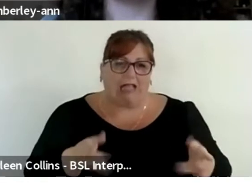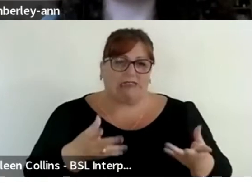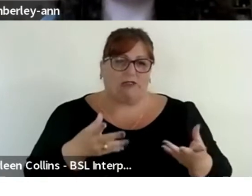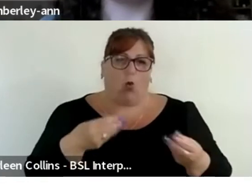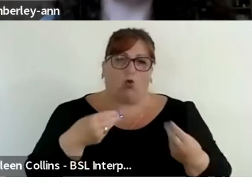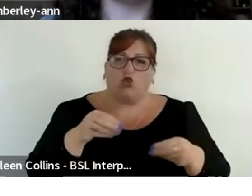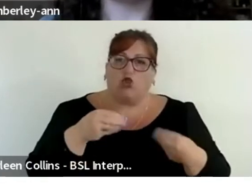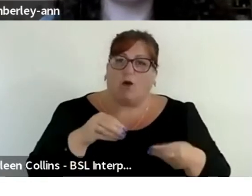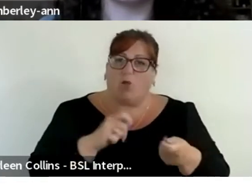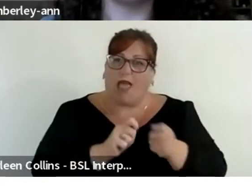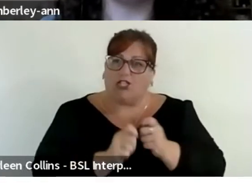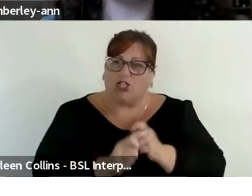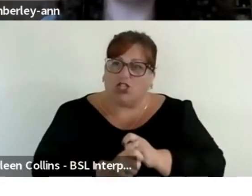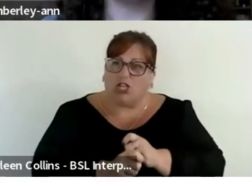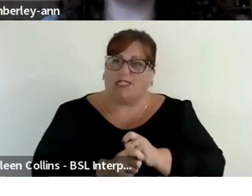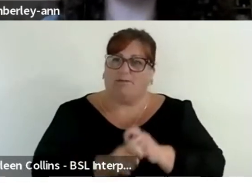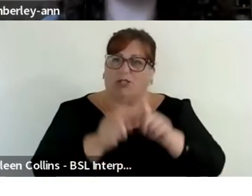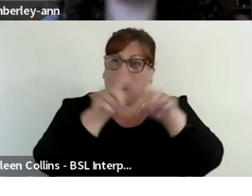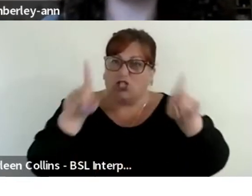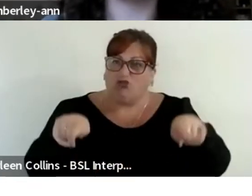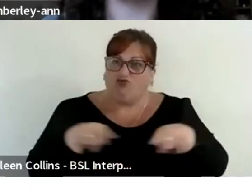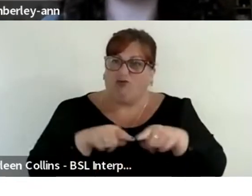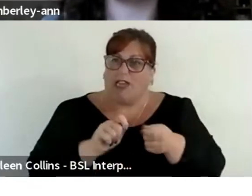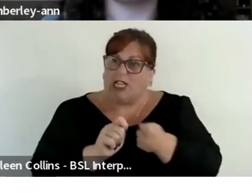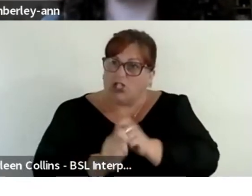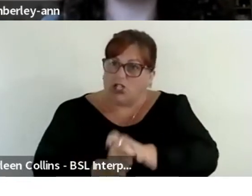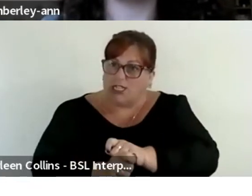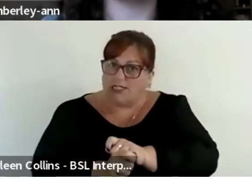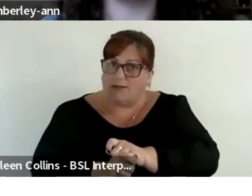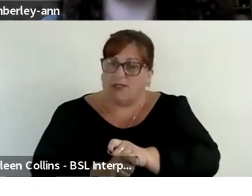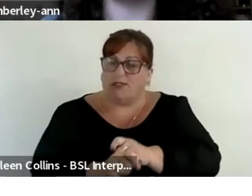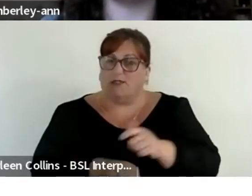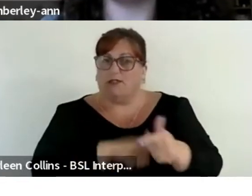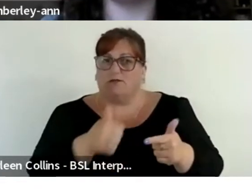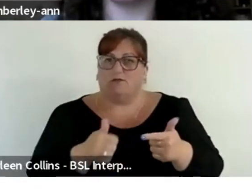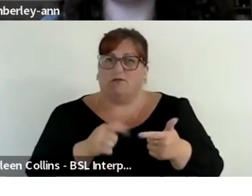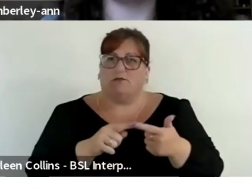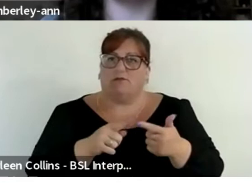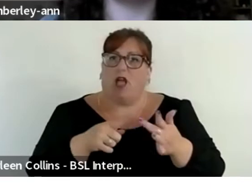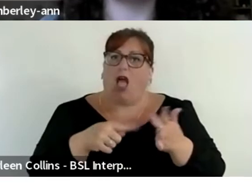We make IT adjustments and possible to request assistive or adaptive